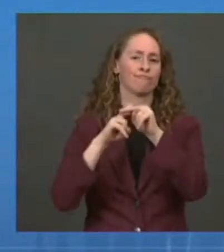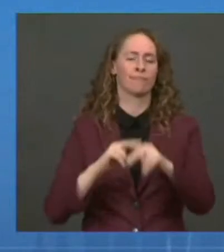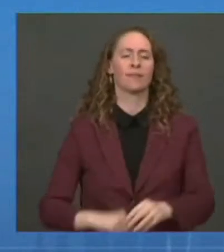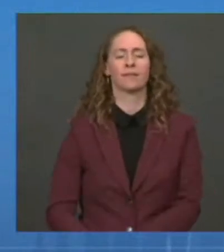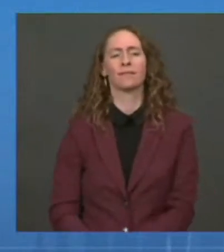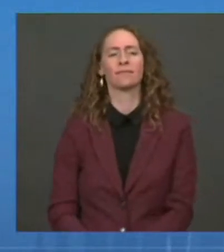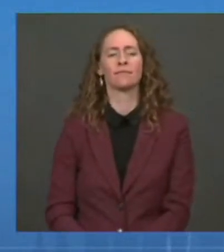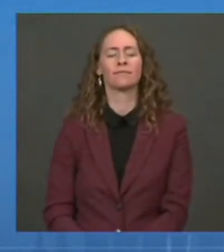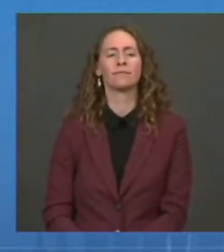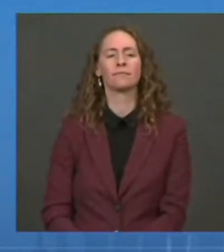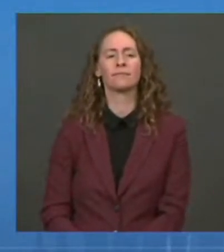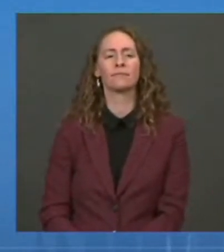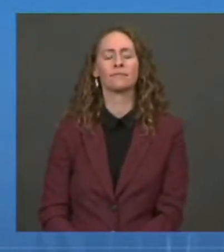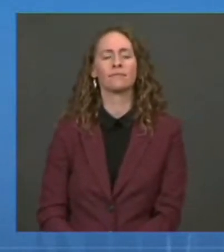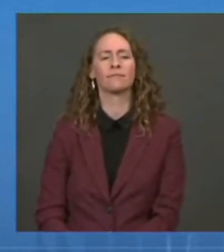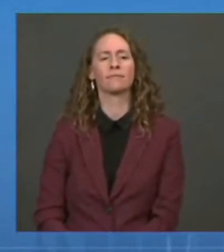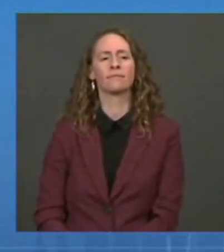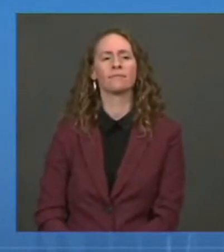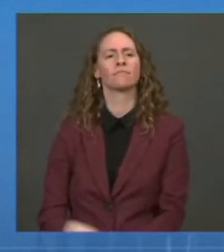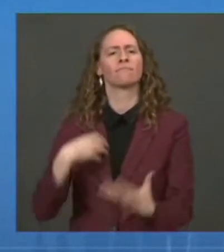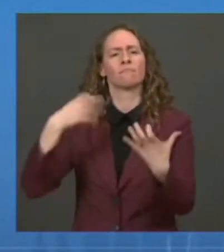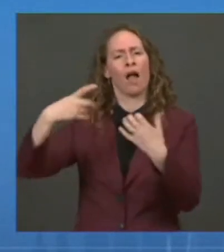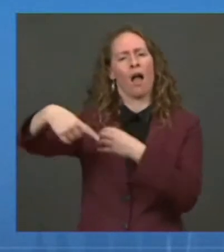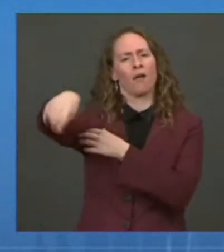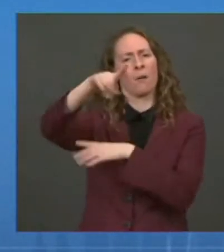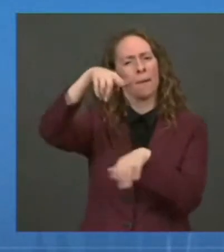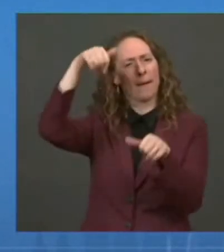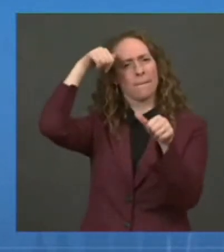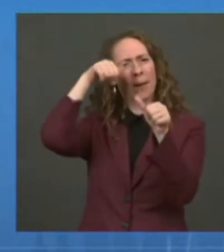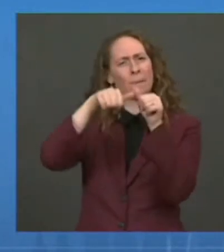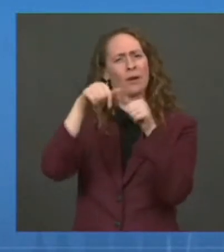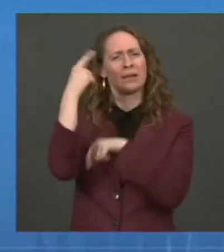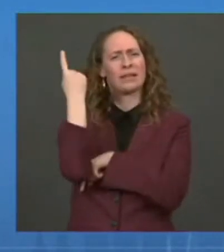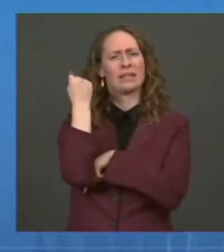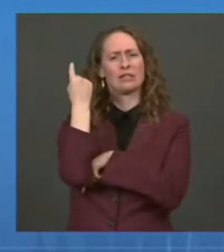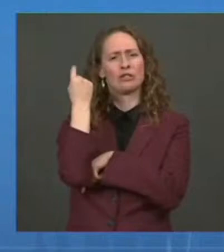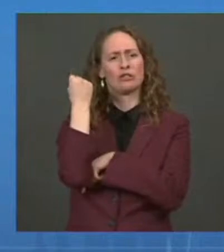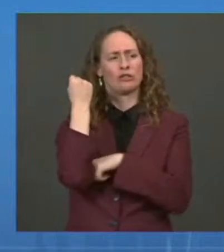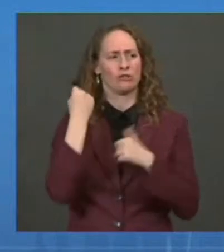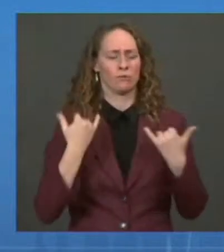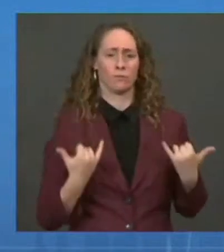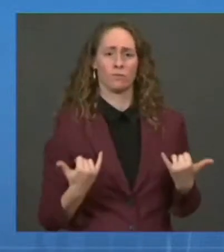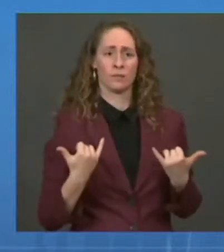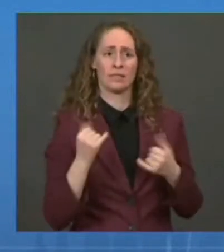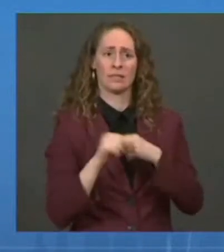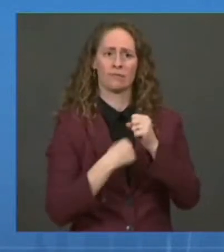REMIND ALL OF US THAT AT THIS TIME LAST YEAR WE WERE IN A VERY DIFFERENT POSITION.